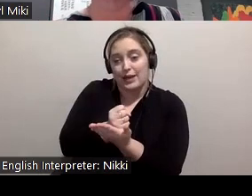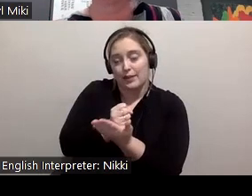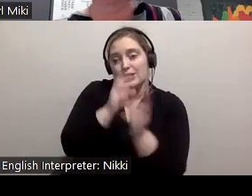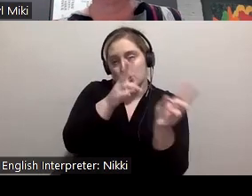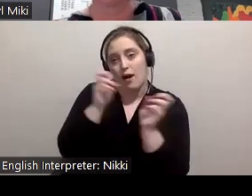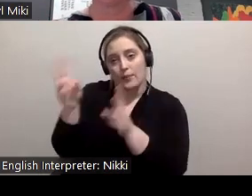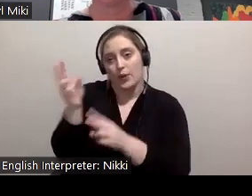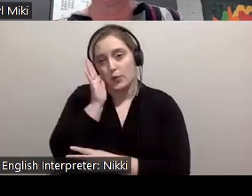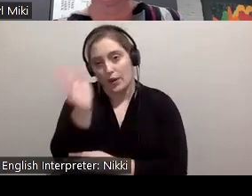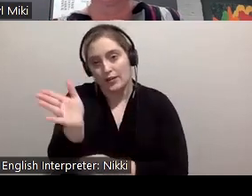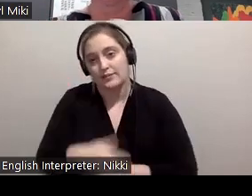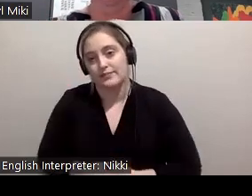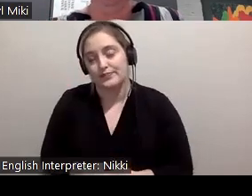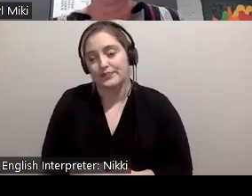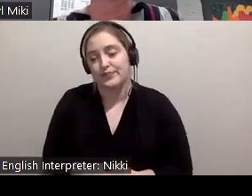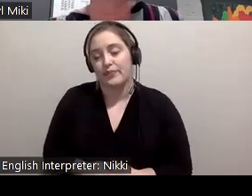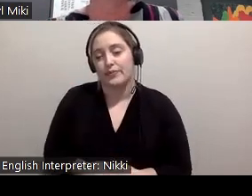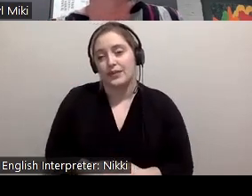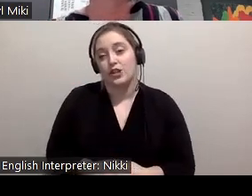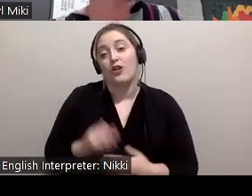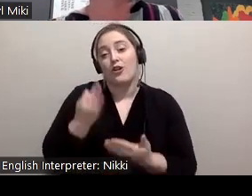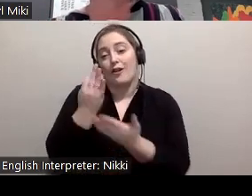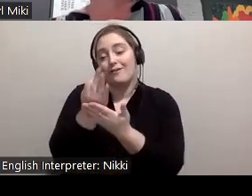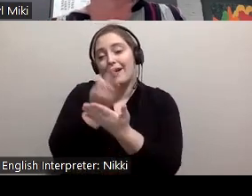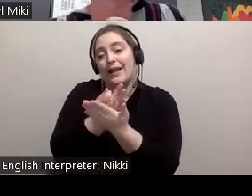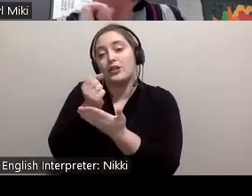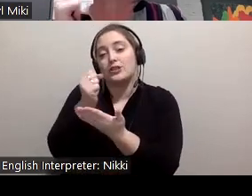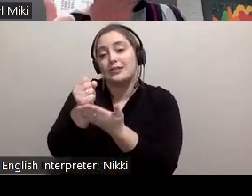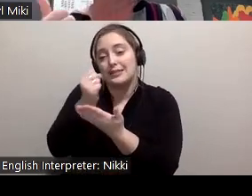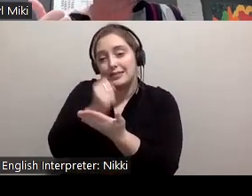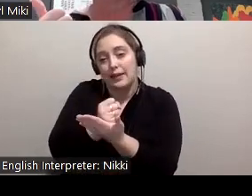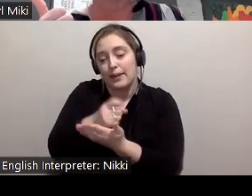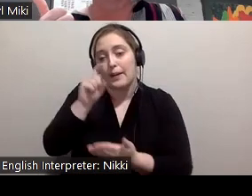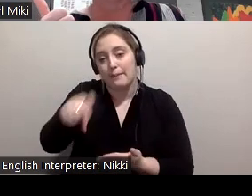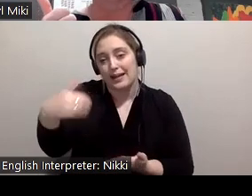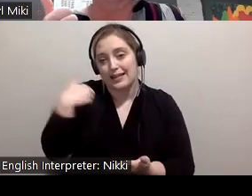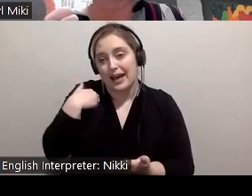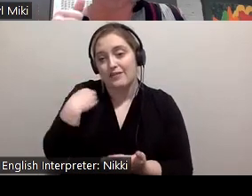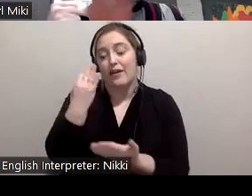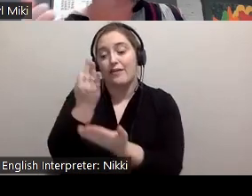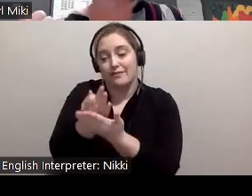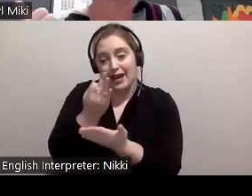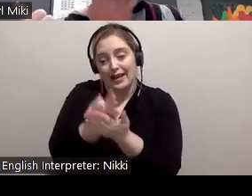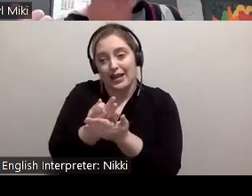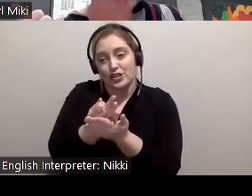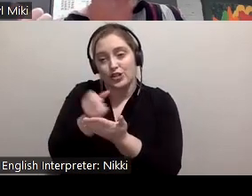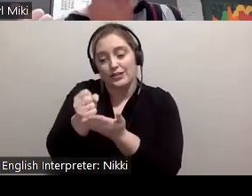financial statements need to include a statement of financial position. And so this is sometimes also called a